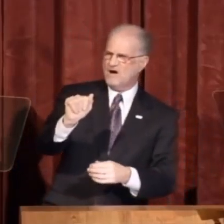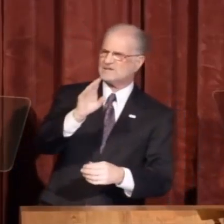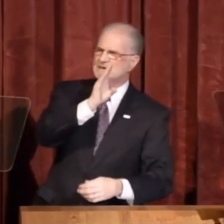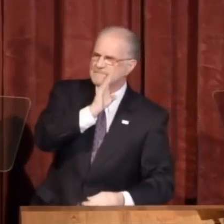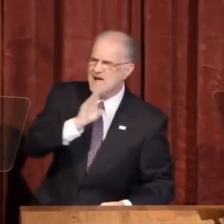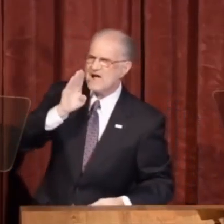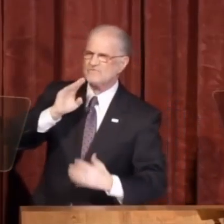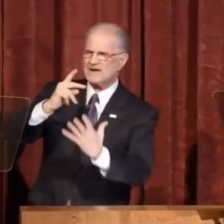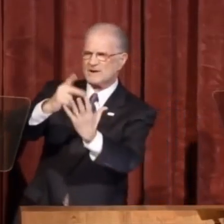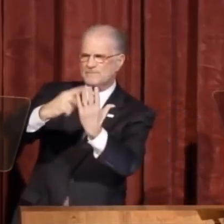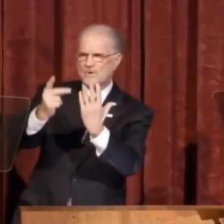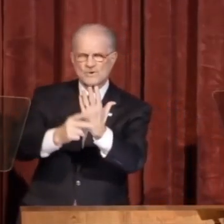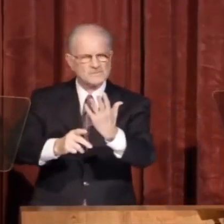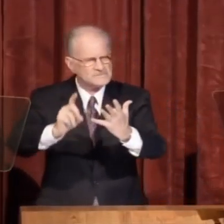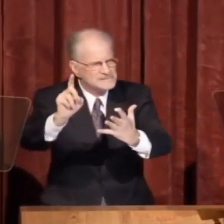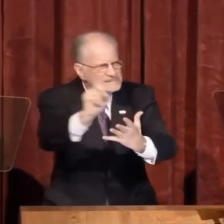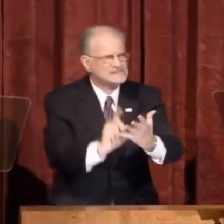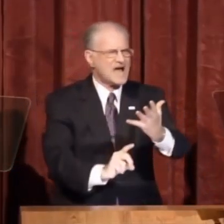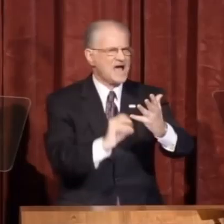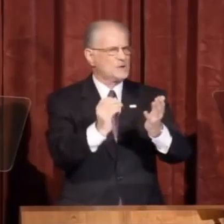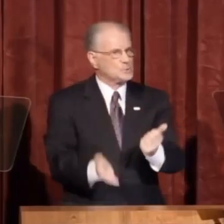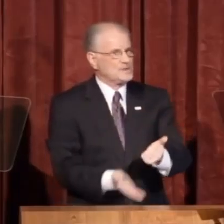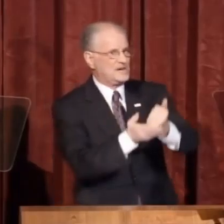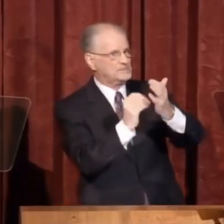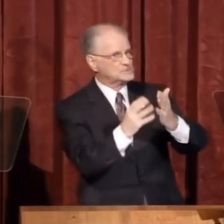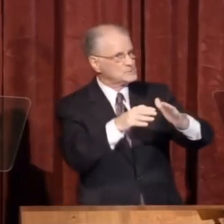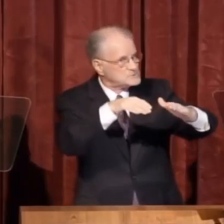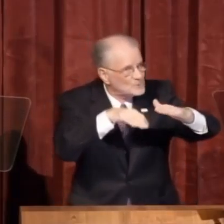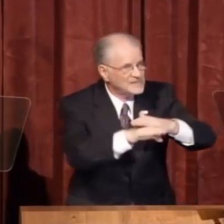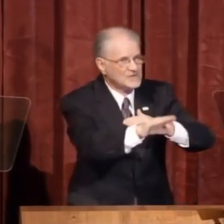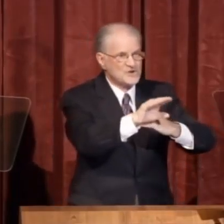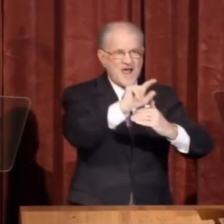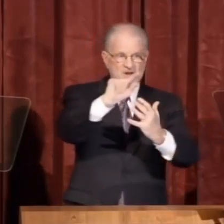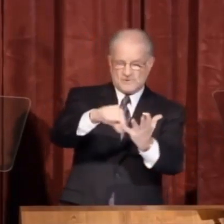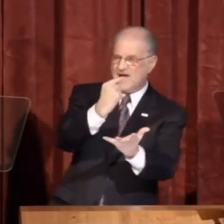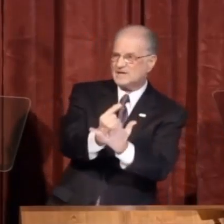Let us encourage and grow the entrepreneurial spirit